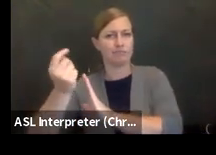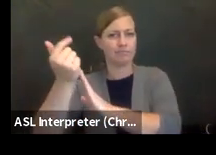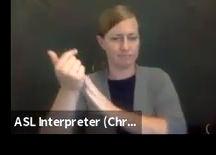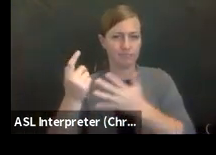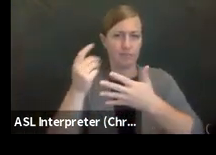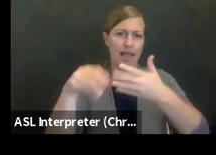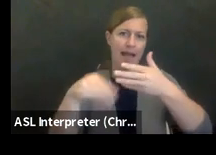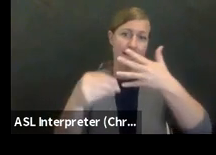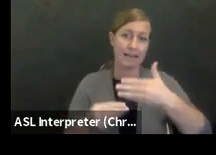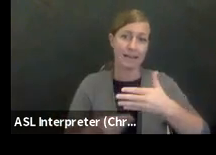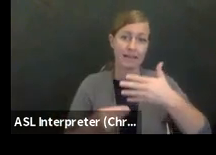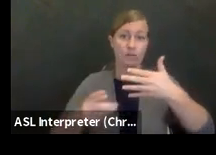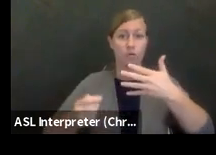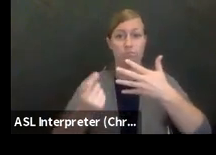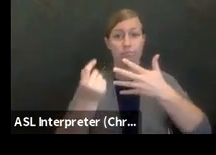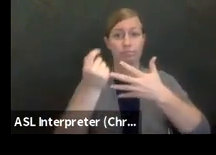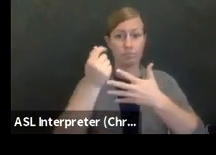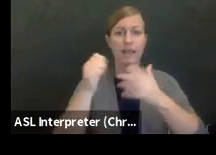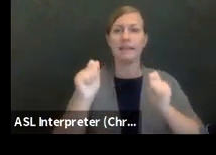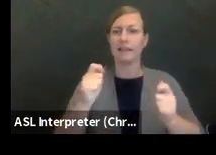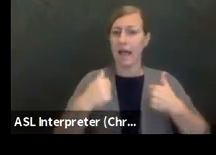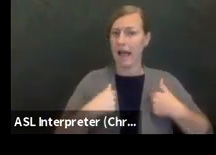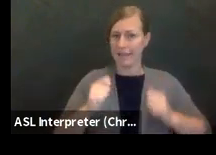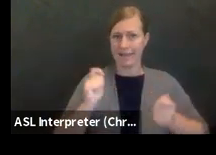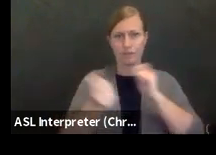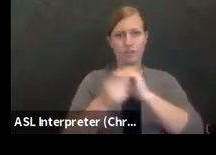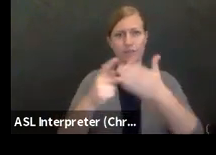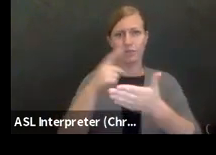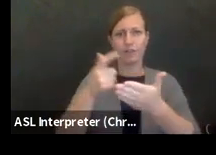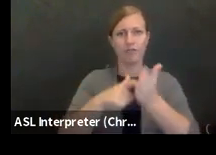ESD 112-- Kristina Wambold: I can change these prerequisites at any point in time. So now I'm going to add a module.